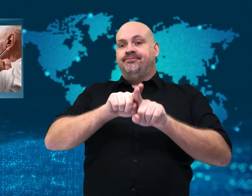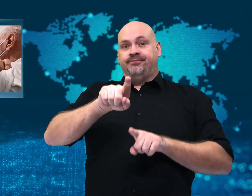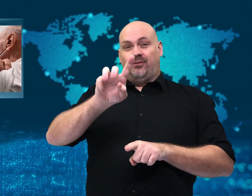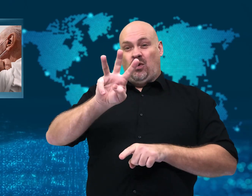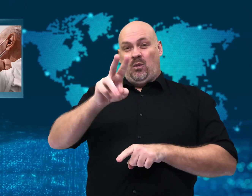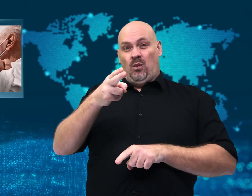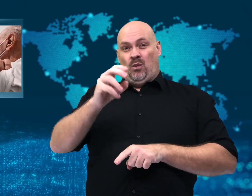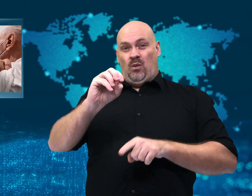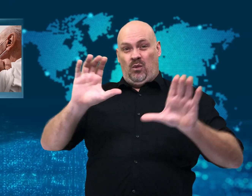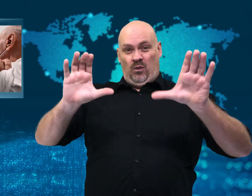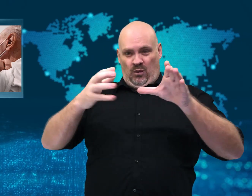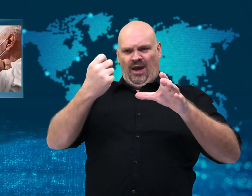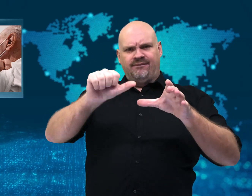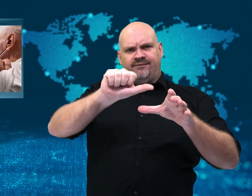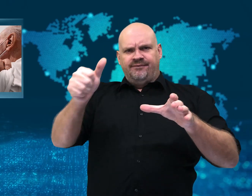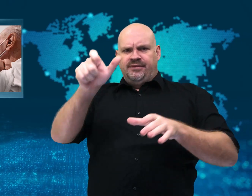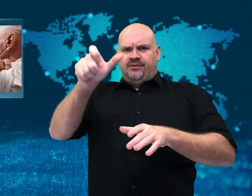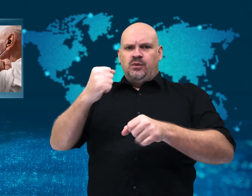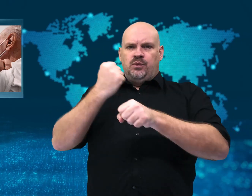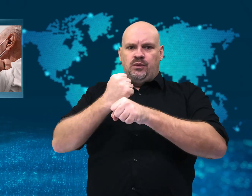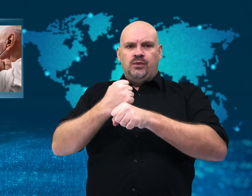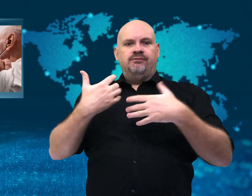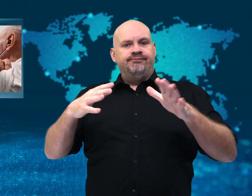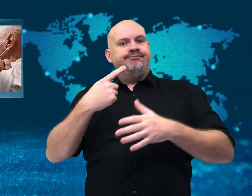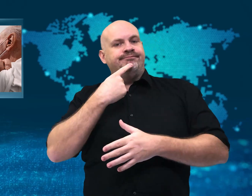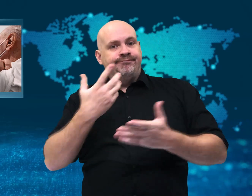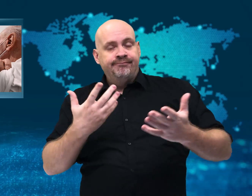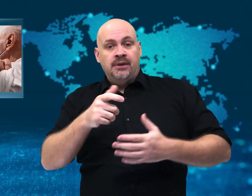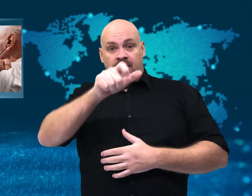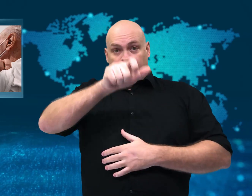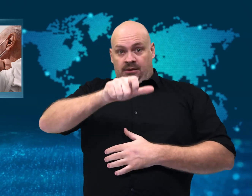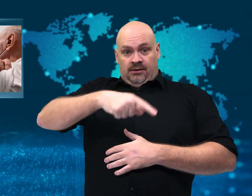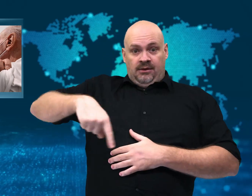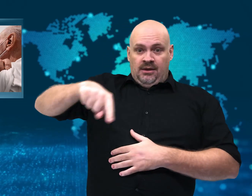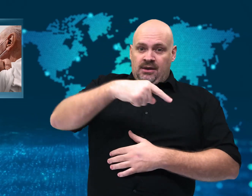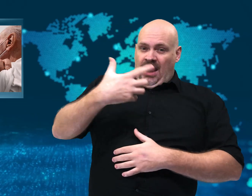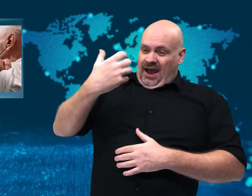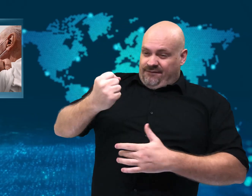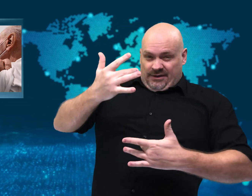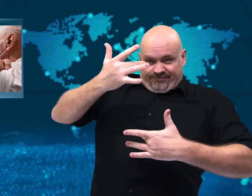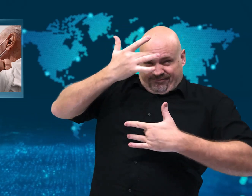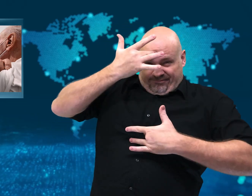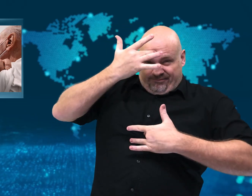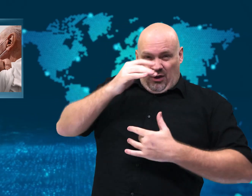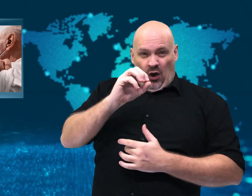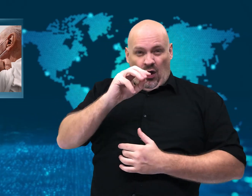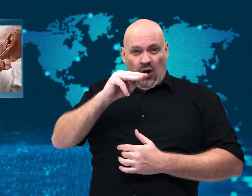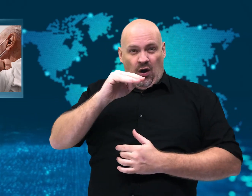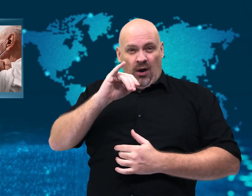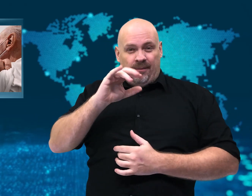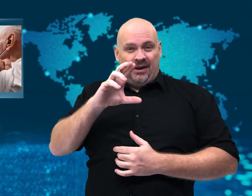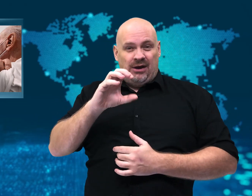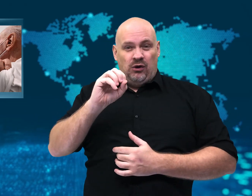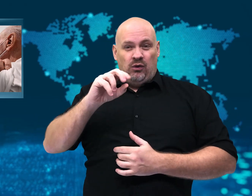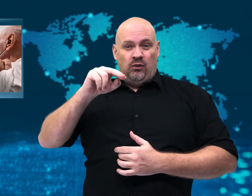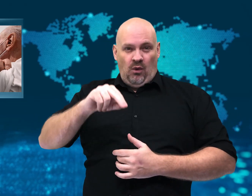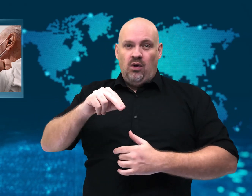Another WHO representative reported that patients who have